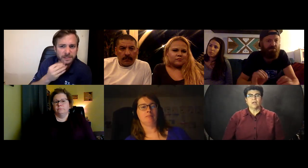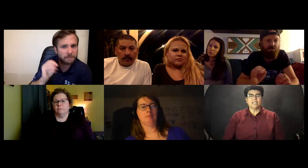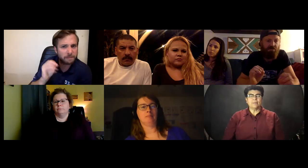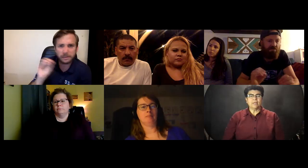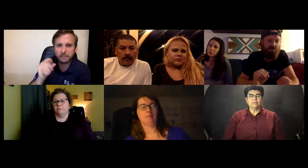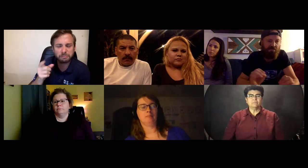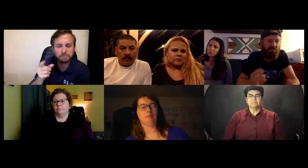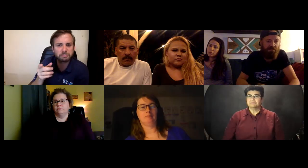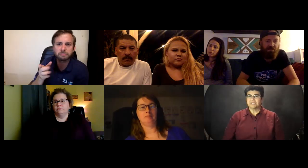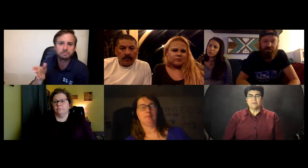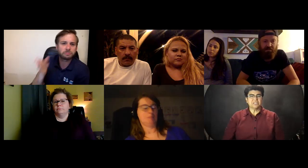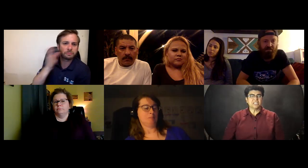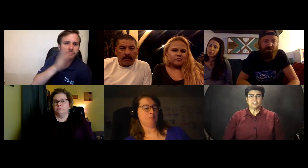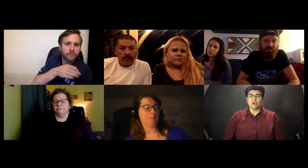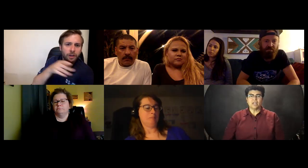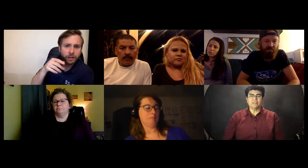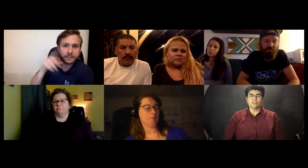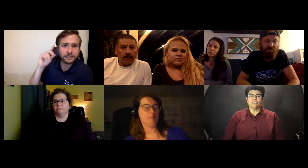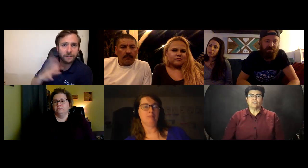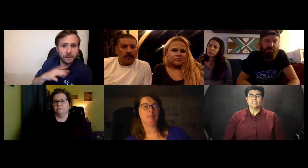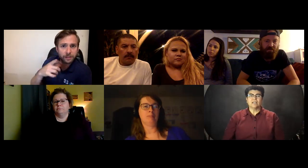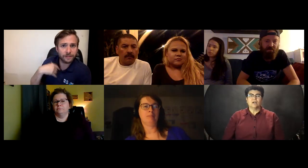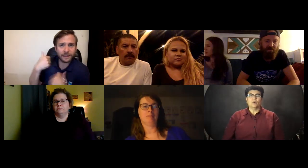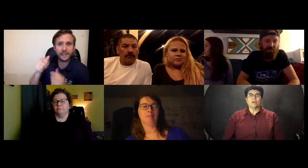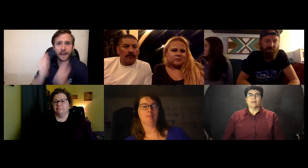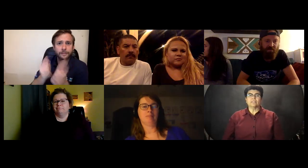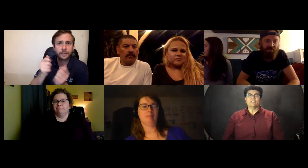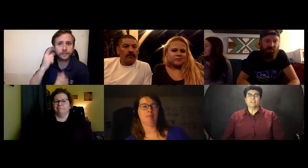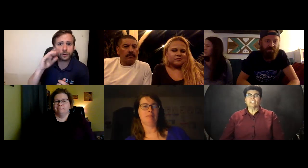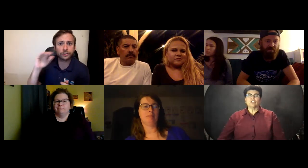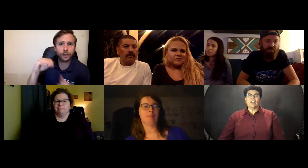damian says no none for us